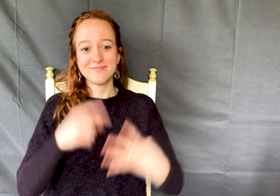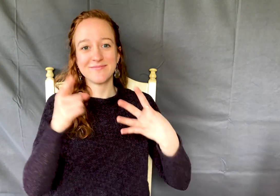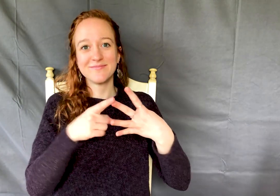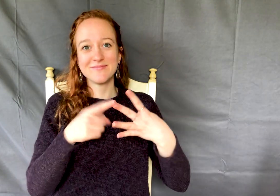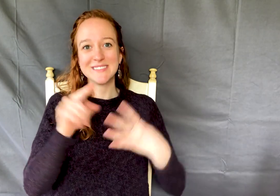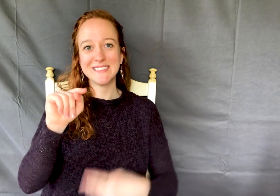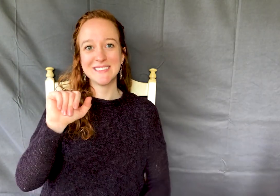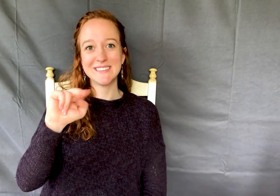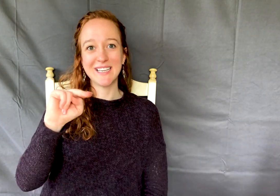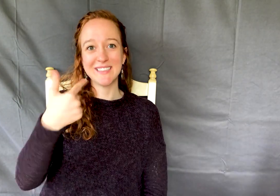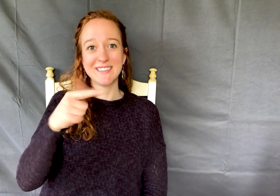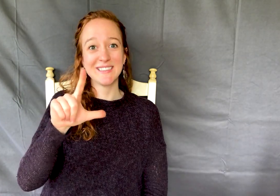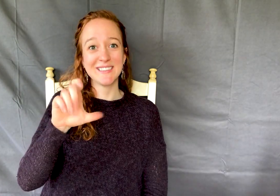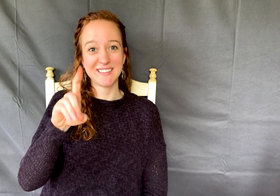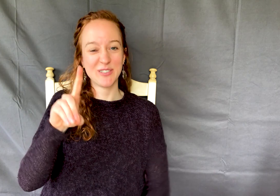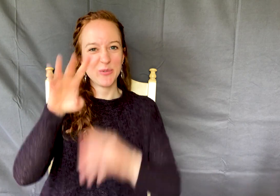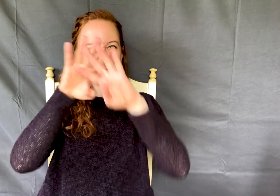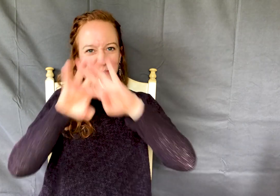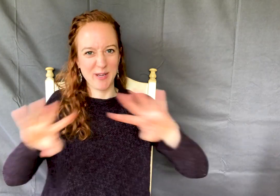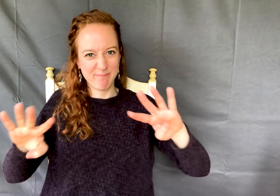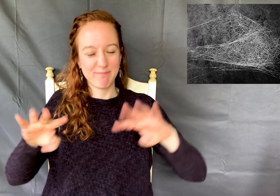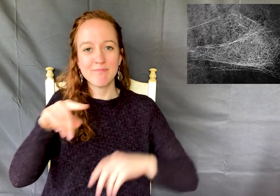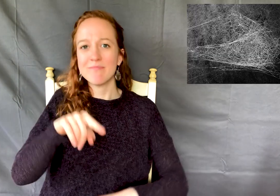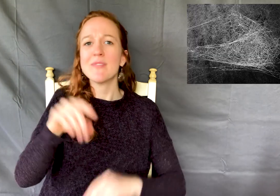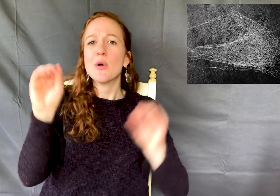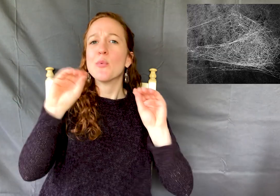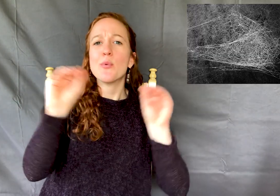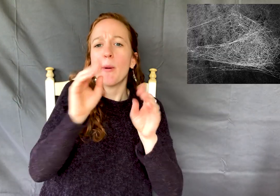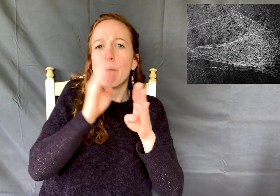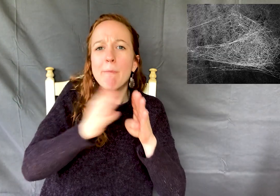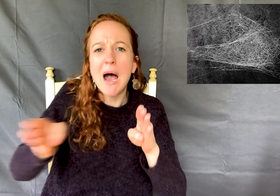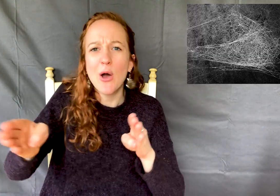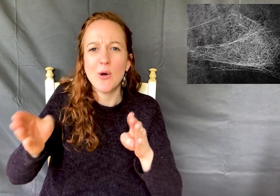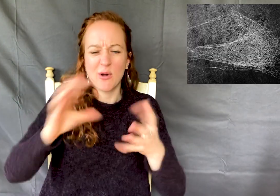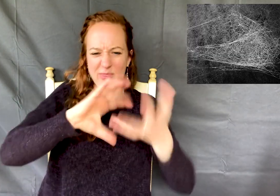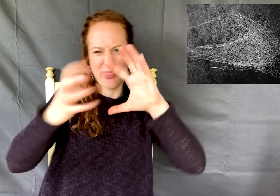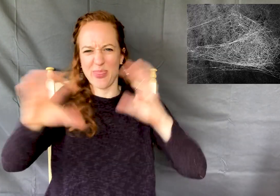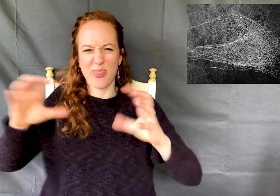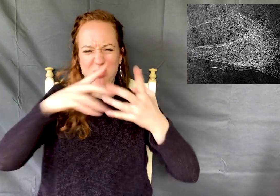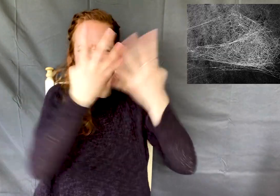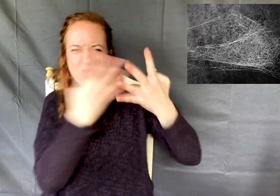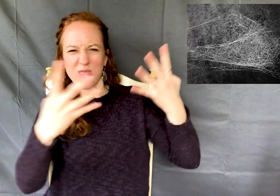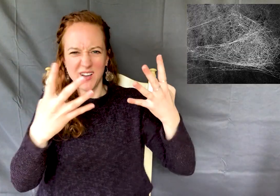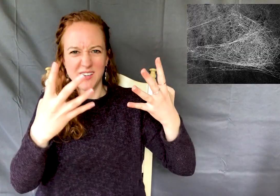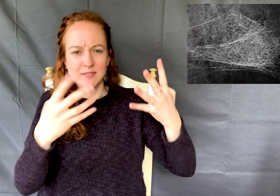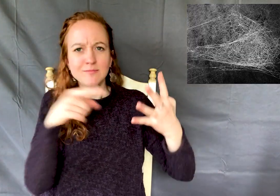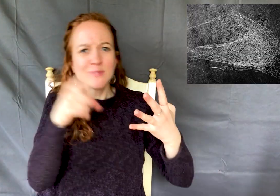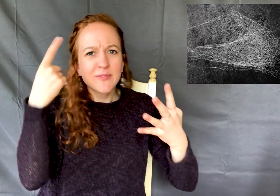2) Tangled webs - are also known as cobwebs as they appear messy and shapeless.